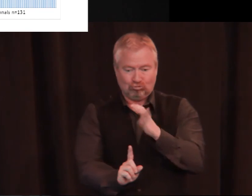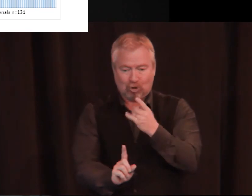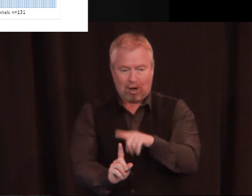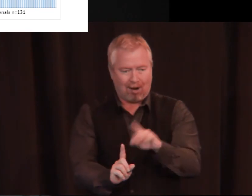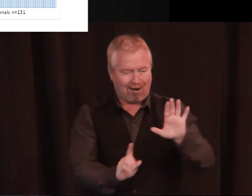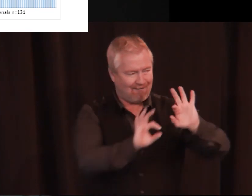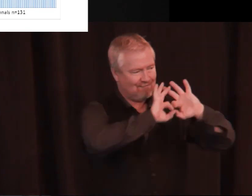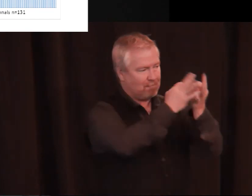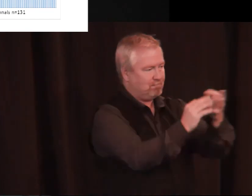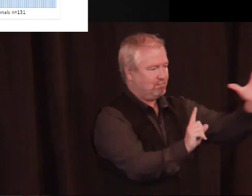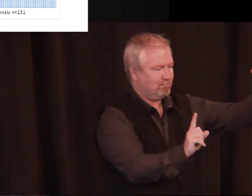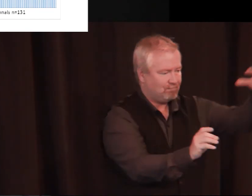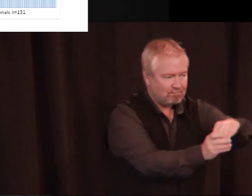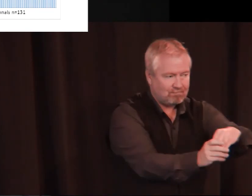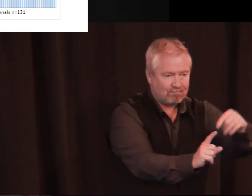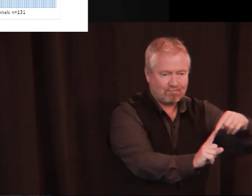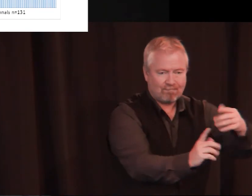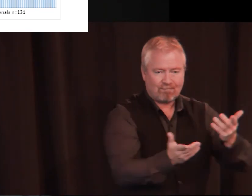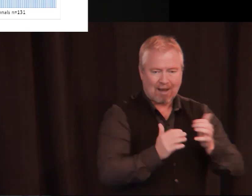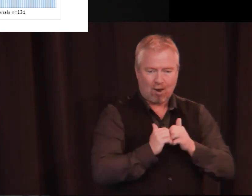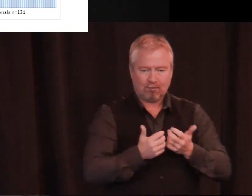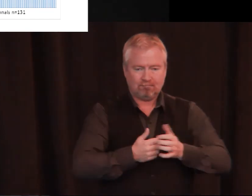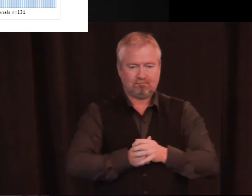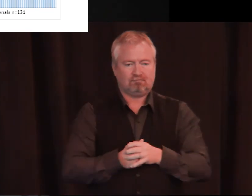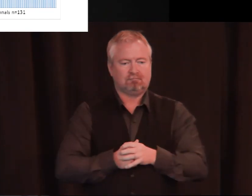Okay. I'm going to skip over this stuff.